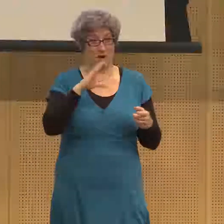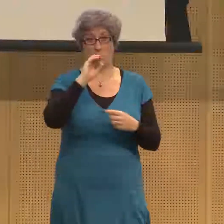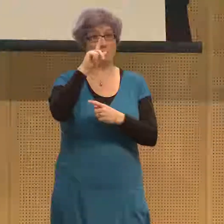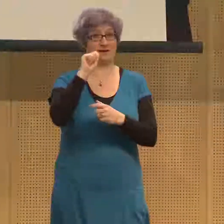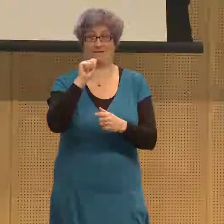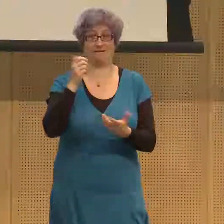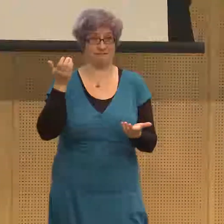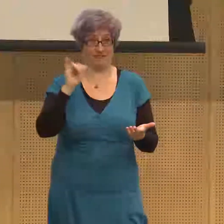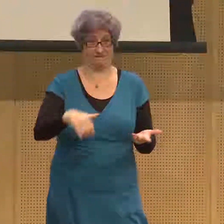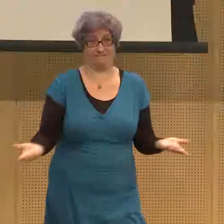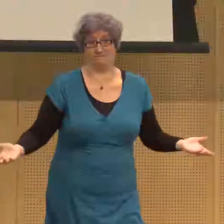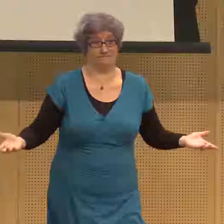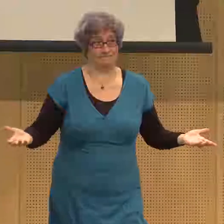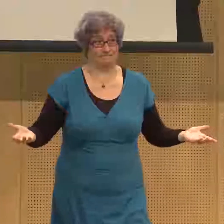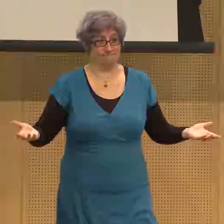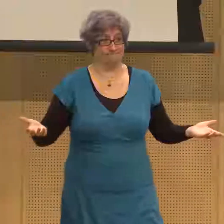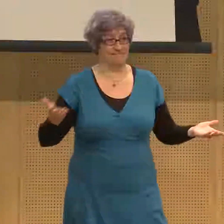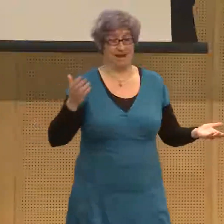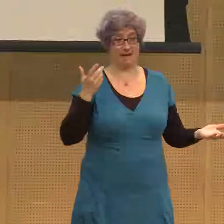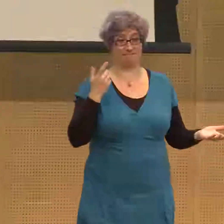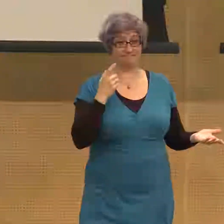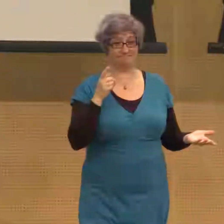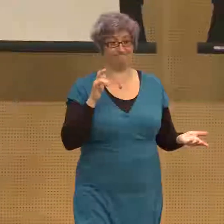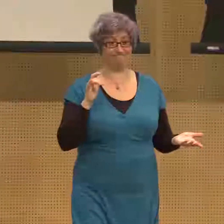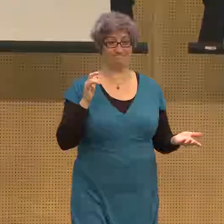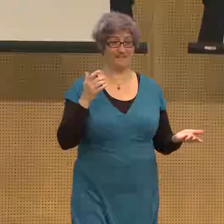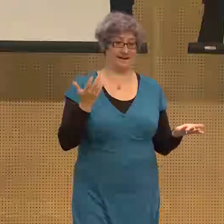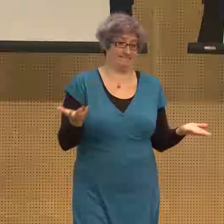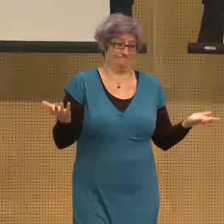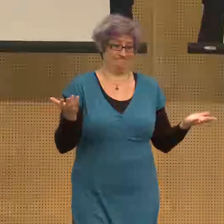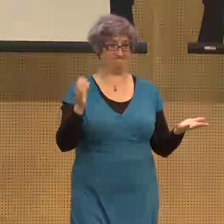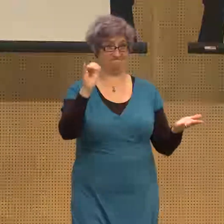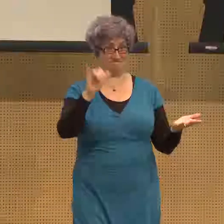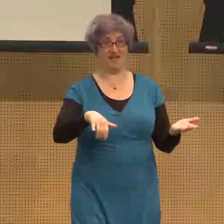But really, I'm a CODA, right in the middle.